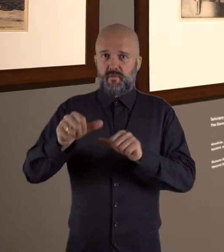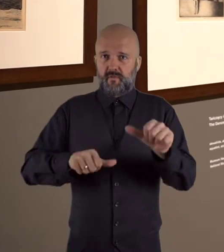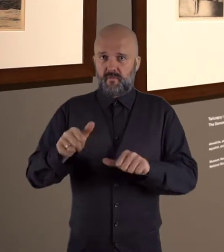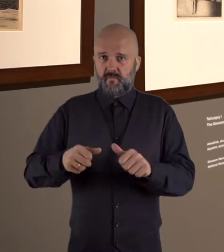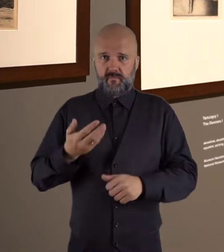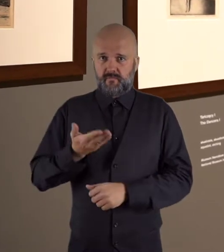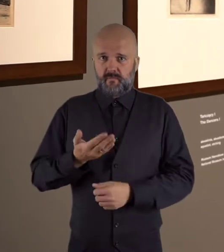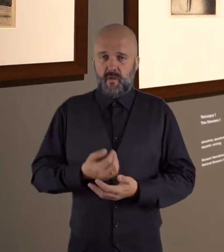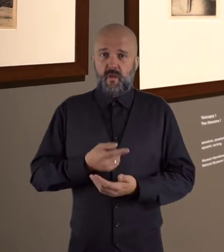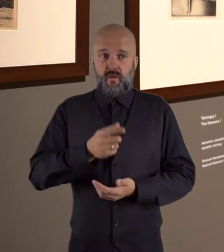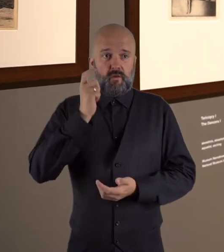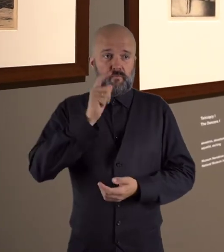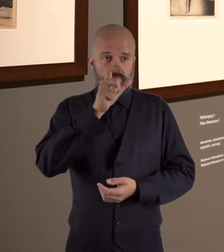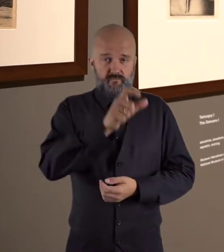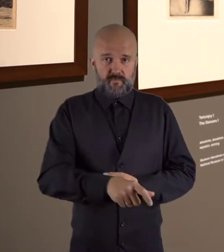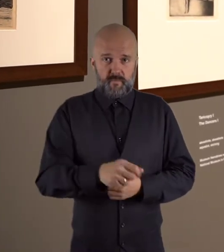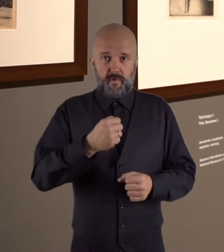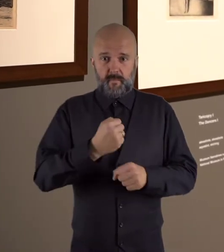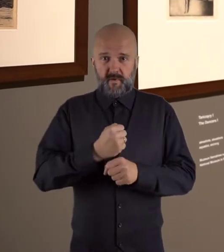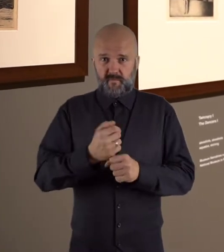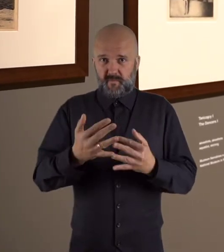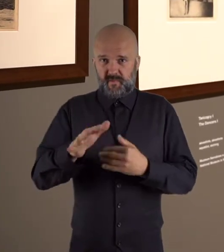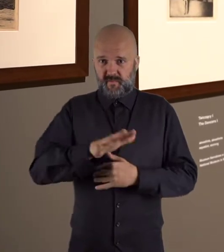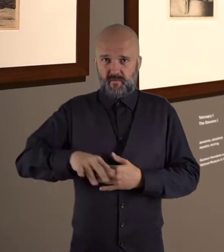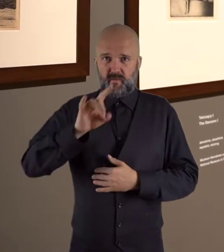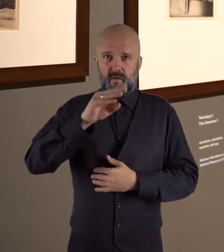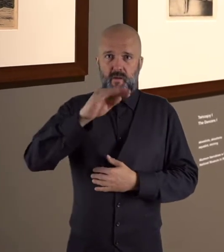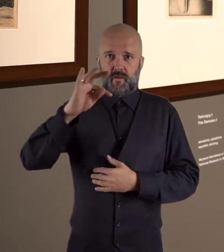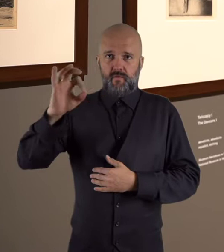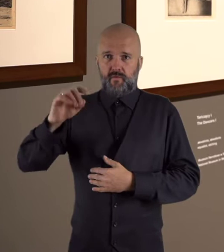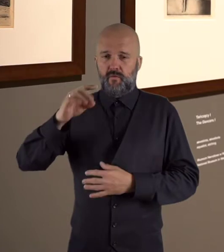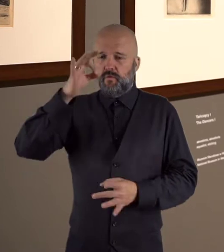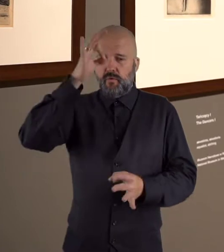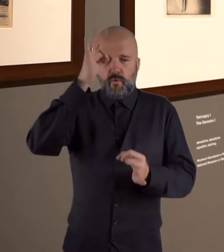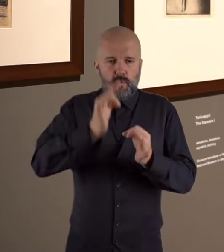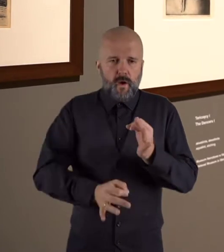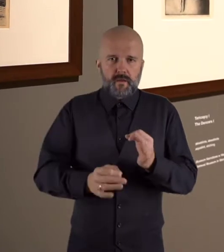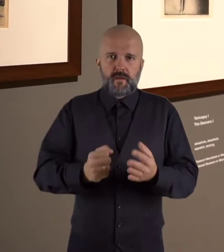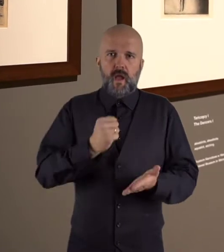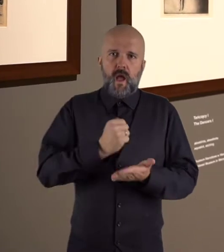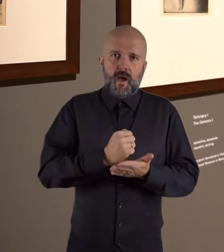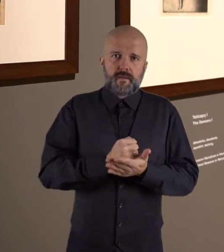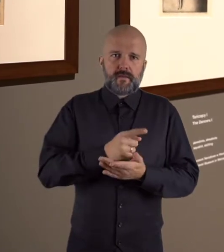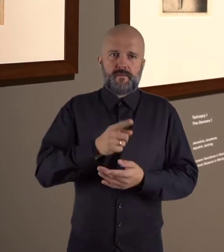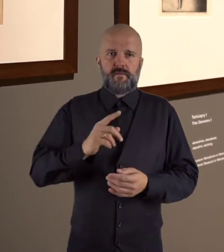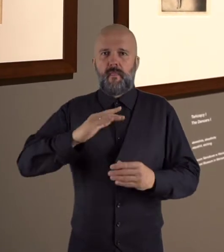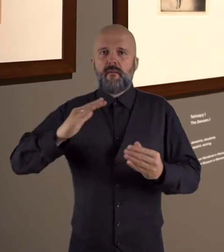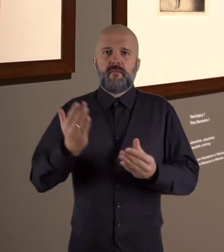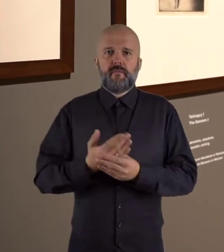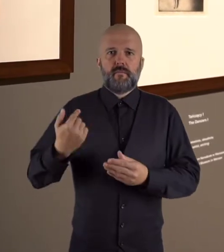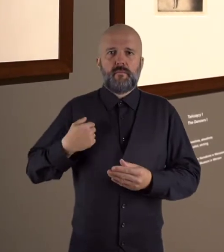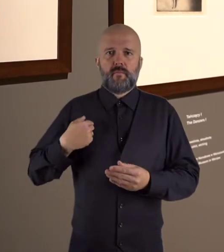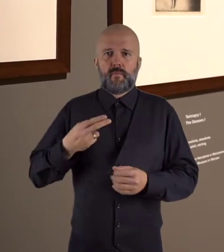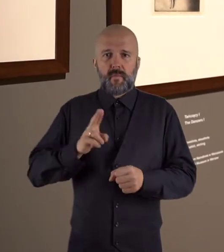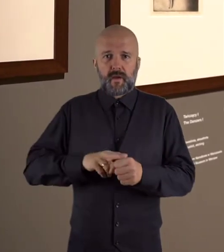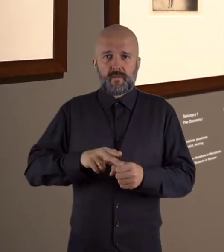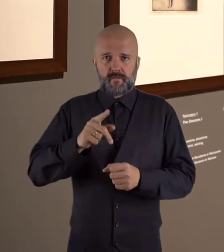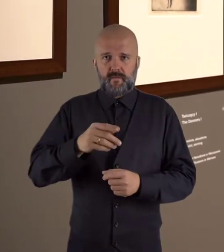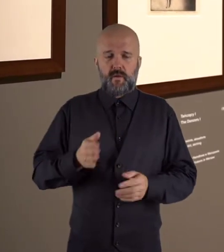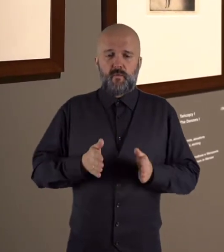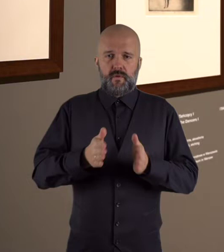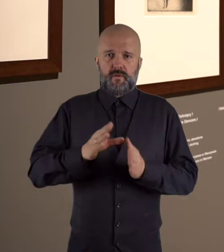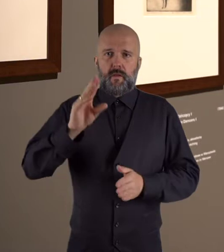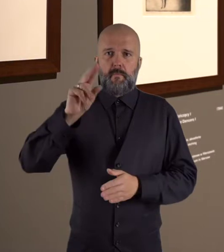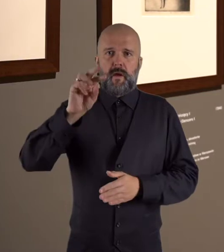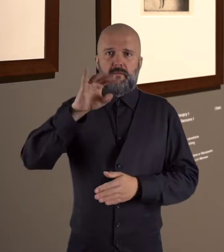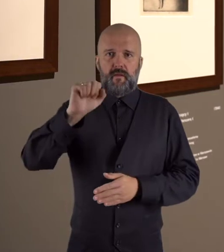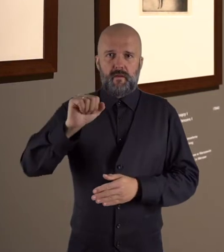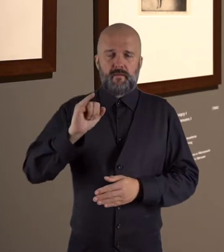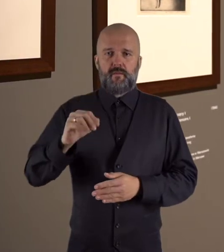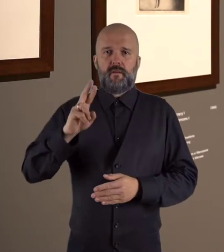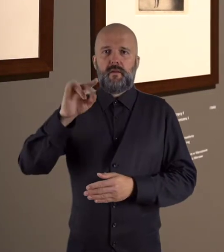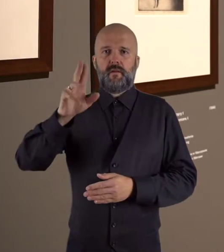Wejman worked in the vicinity of the Ghetto, exactly the addresses, companies in which he was a warehouseman are: Pawia Street and Rymarska Street - today's Bankowy Square.